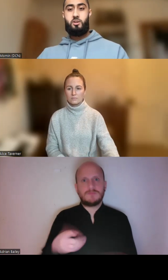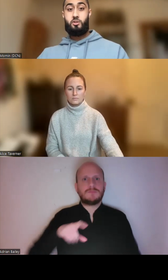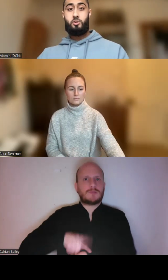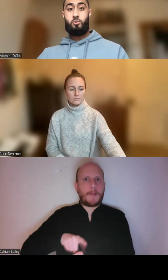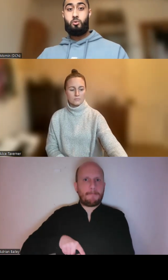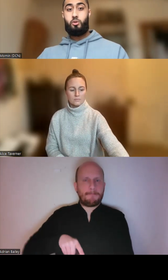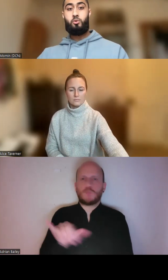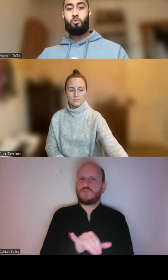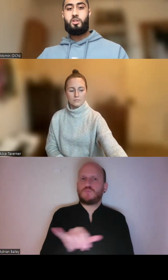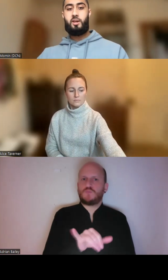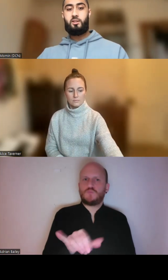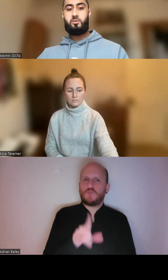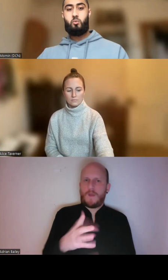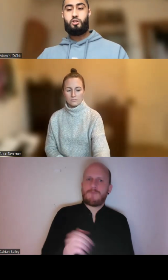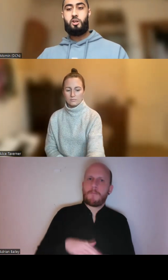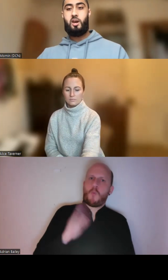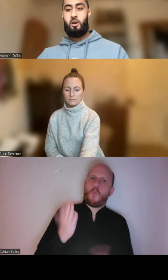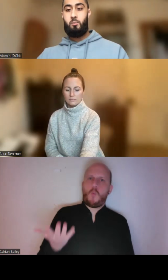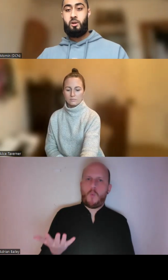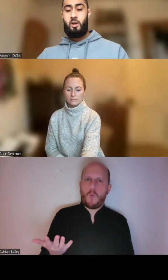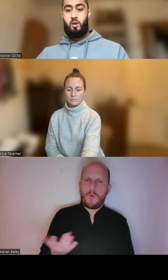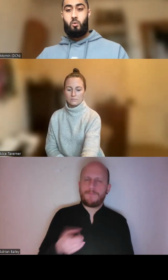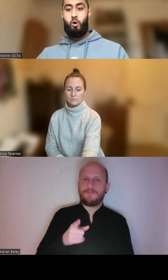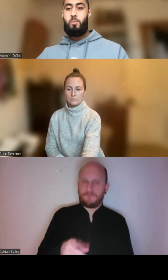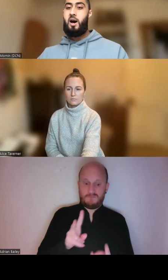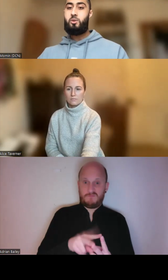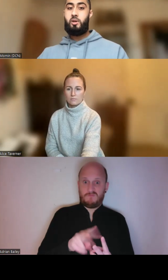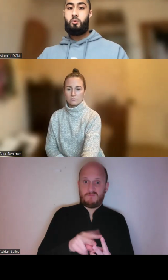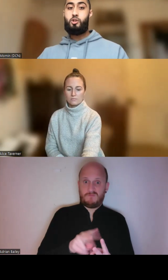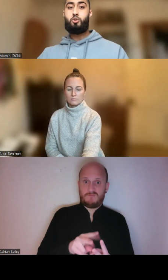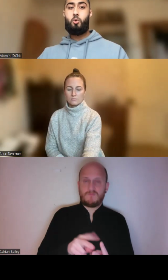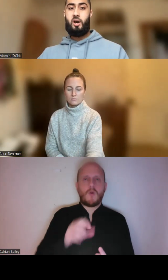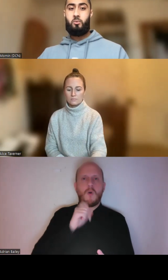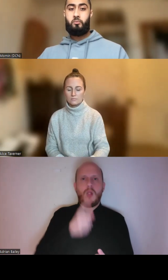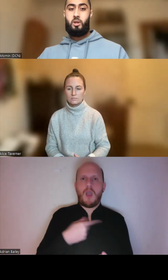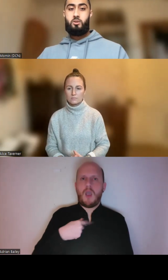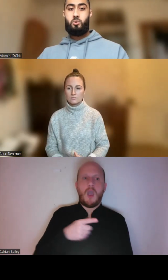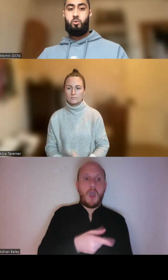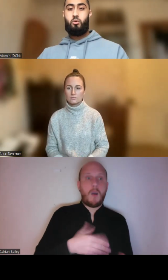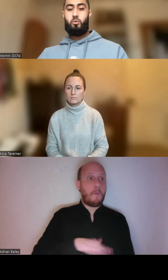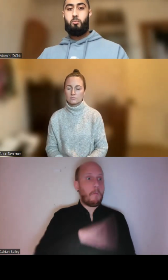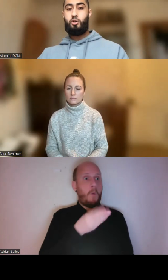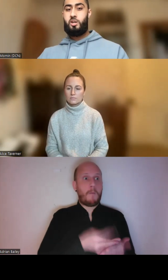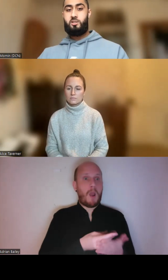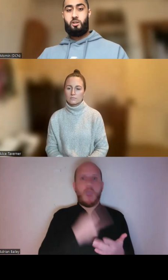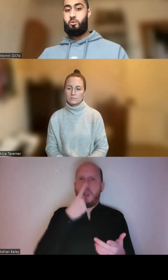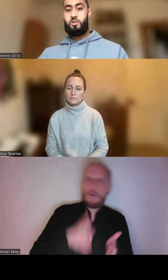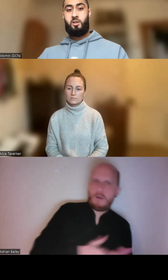these are two huge things which determine what pathway we should go down. Budget is a huge thing.